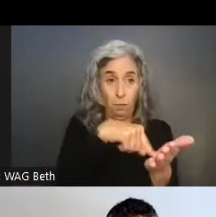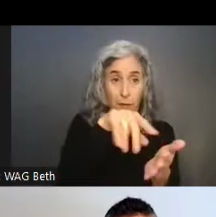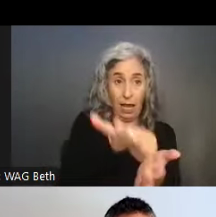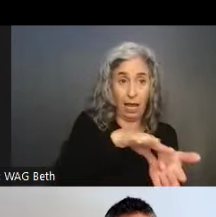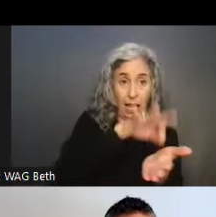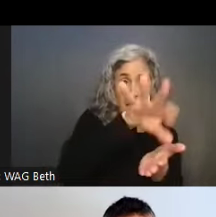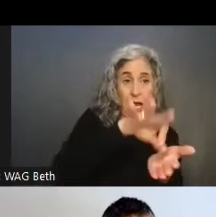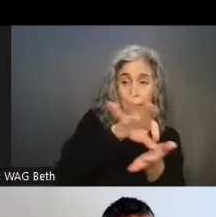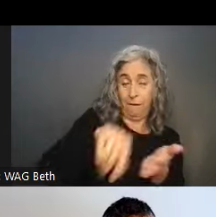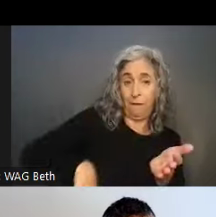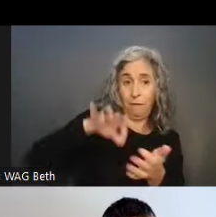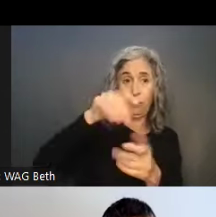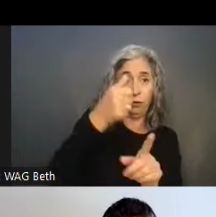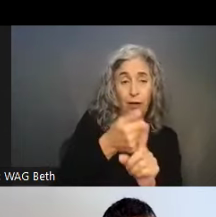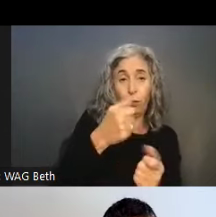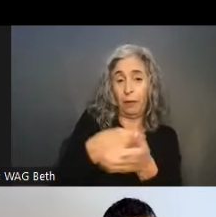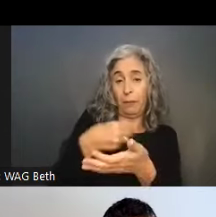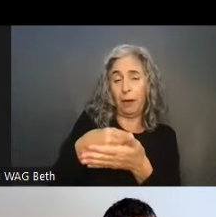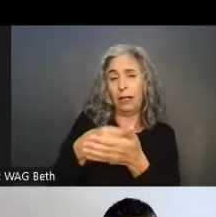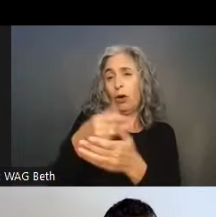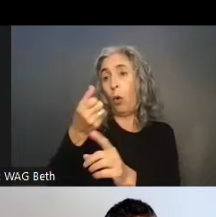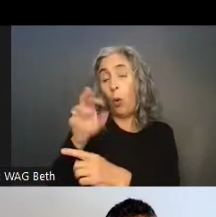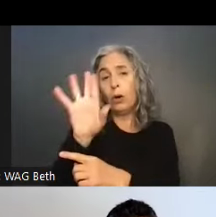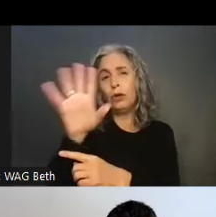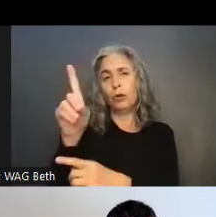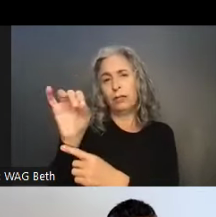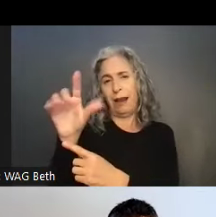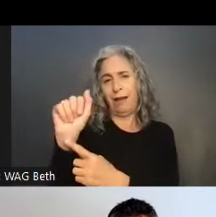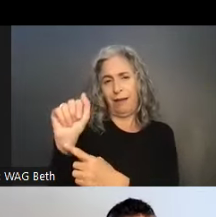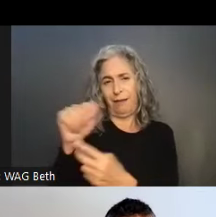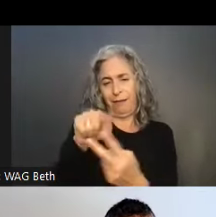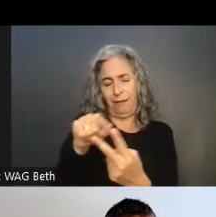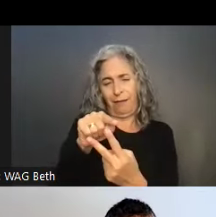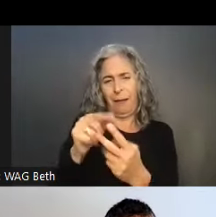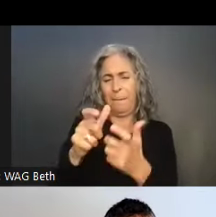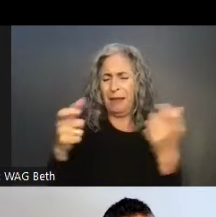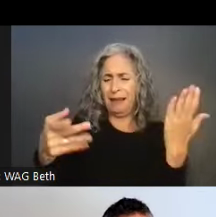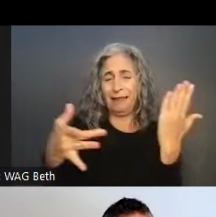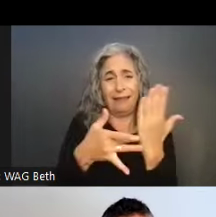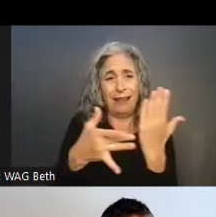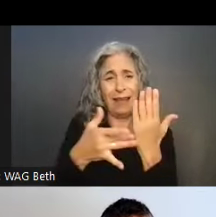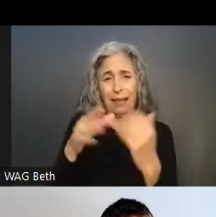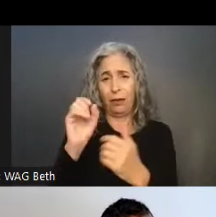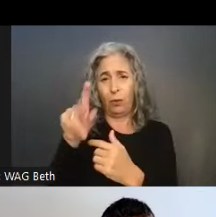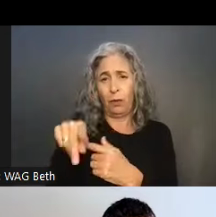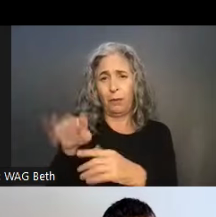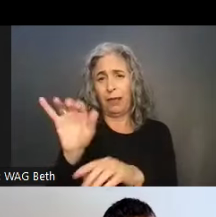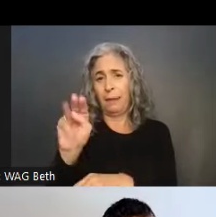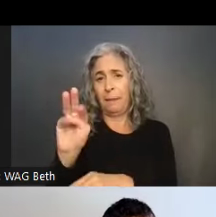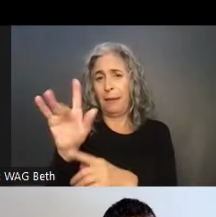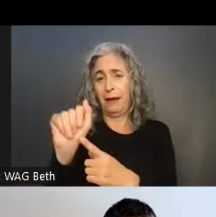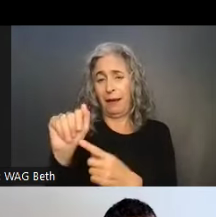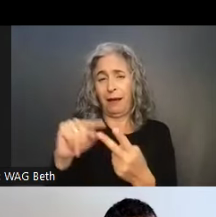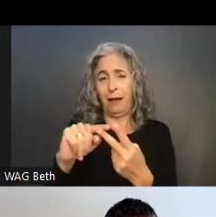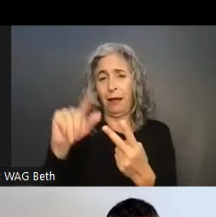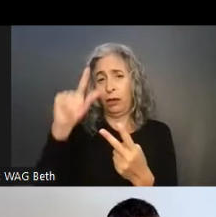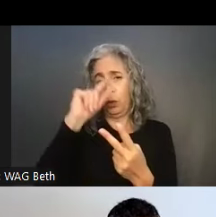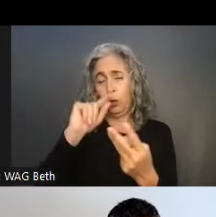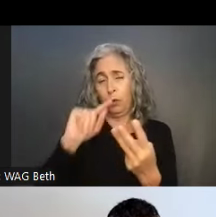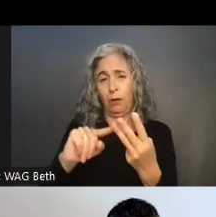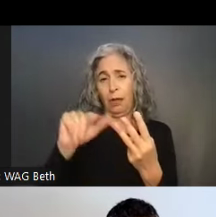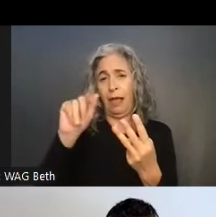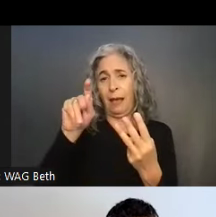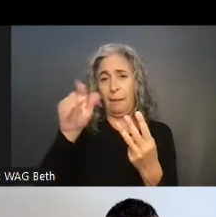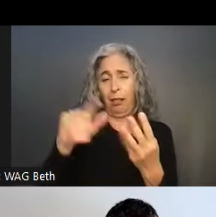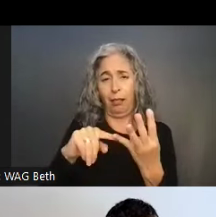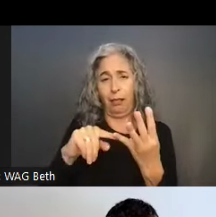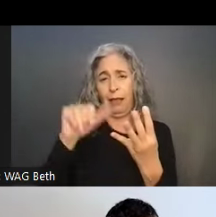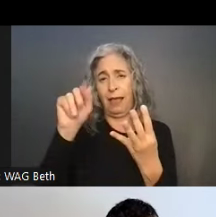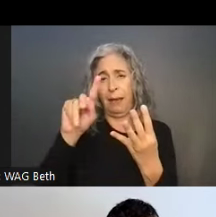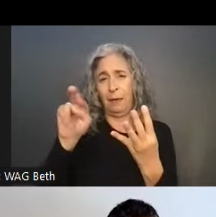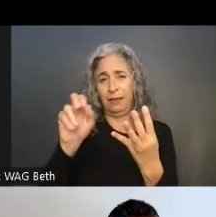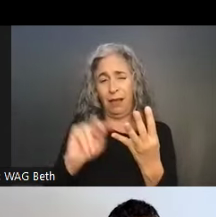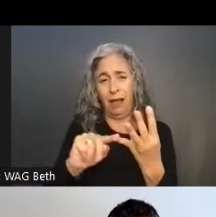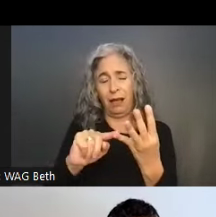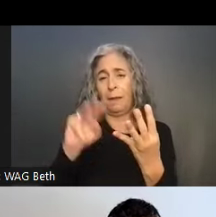or your own personal data. Big tech corporations like Meta, Google, Apple, Amazon, Microsoft make